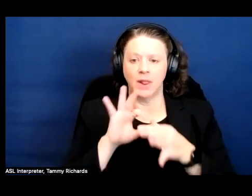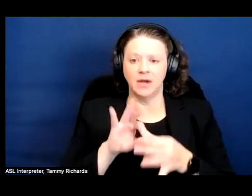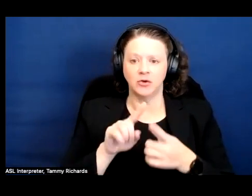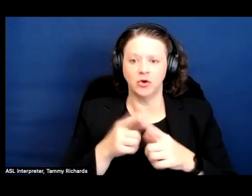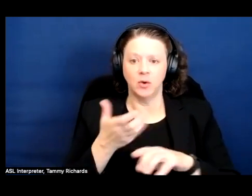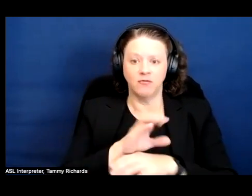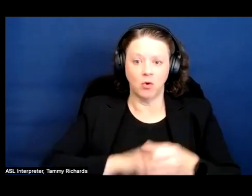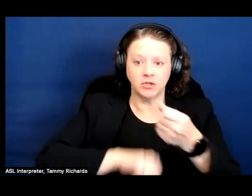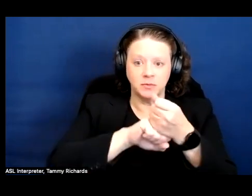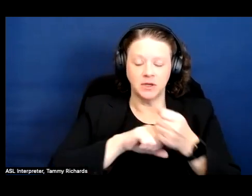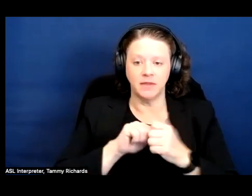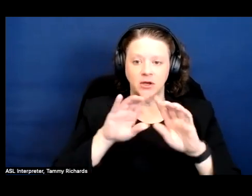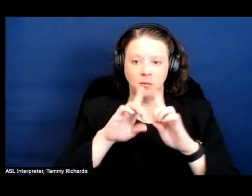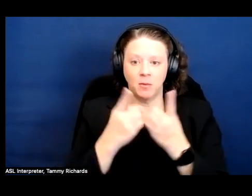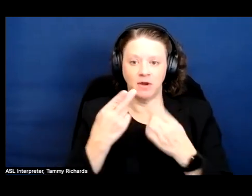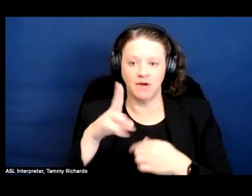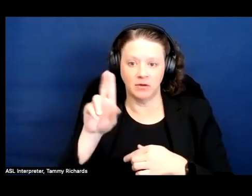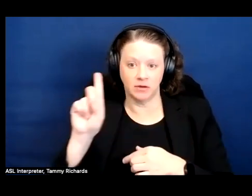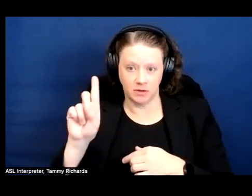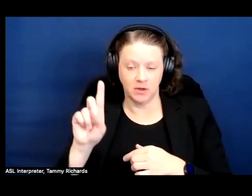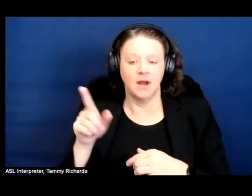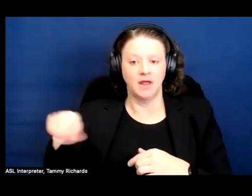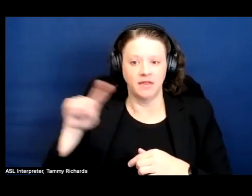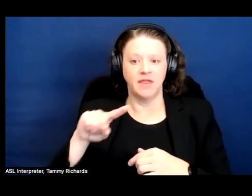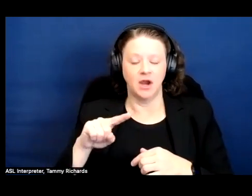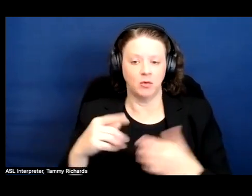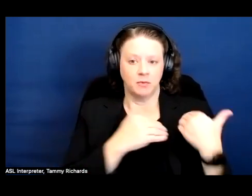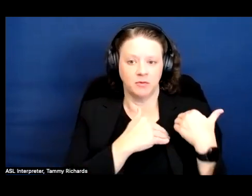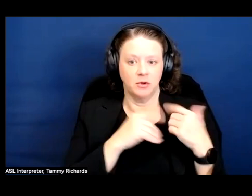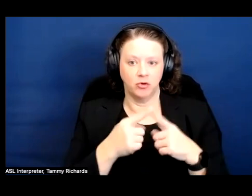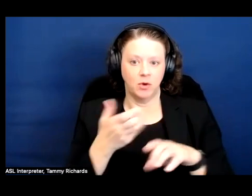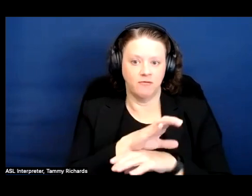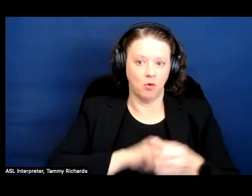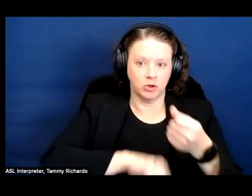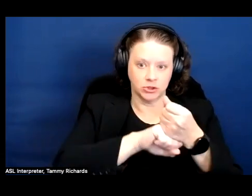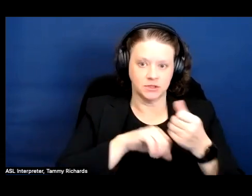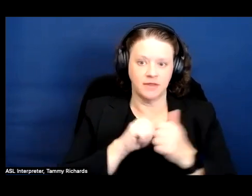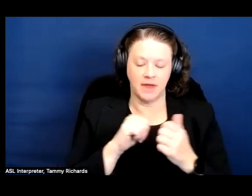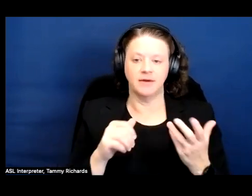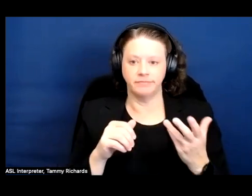I'm right at 12:30. I'm gonna go ahead and pass it on to my co-presenter